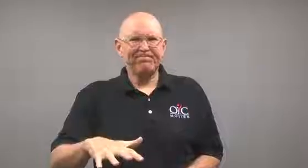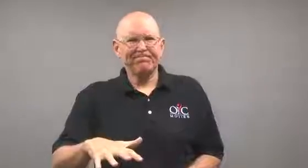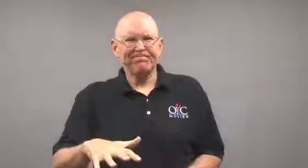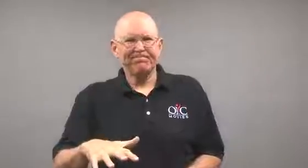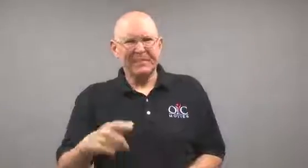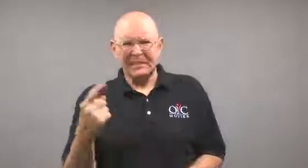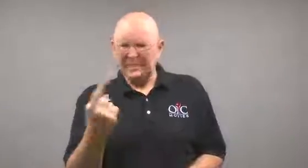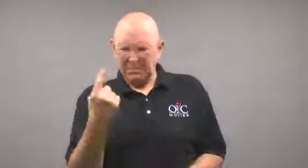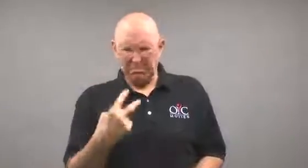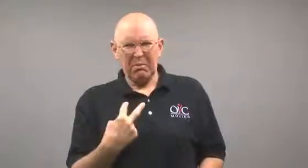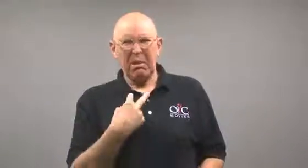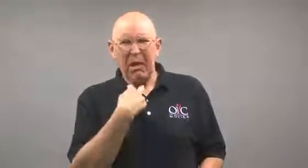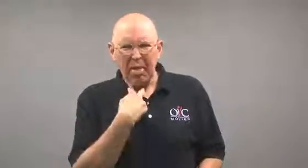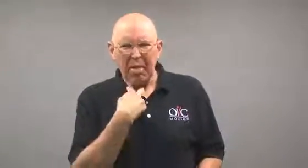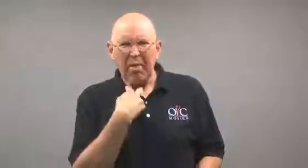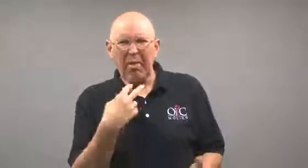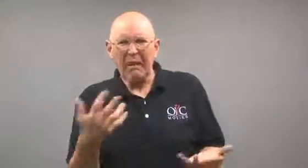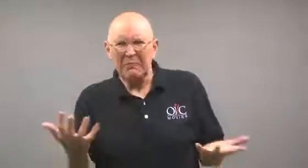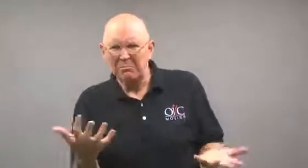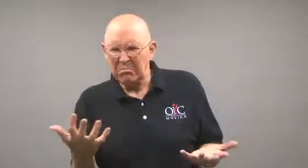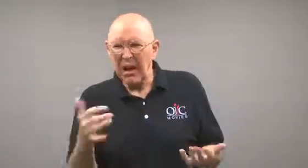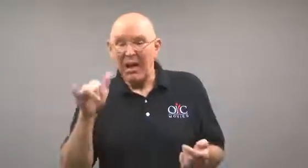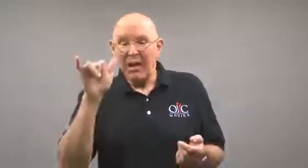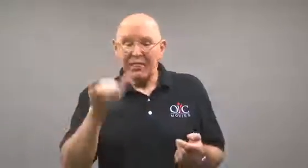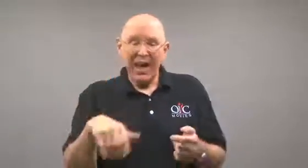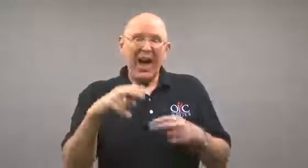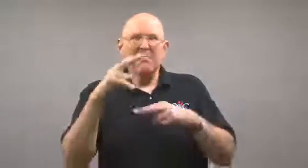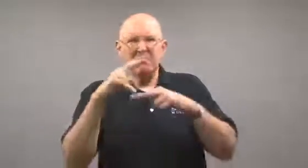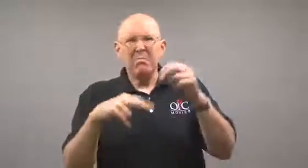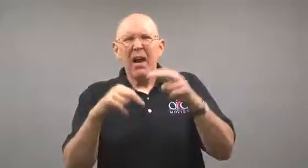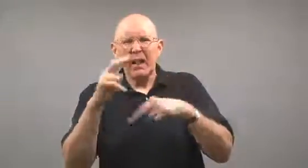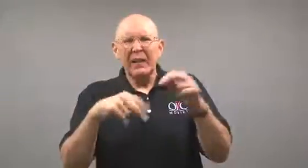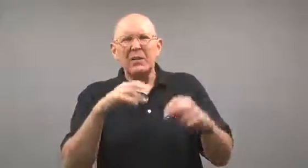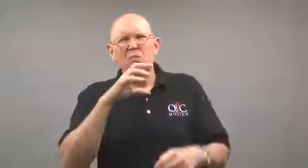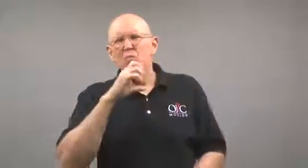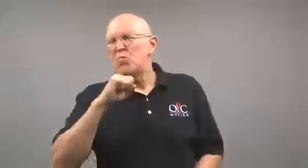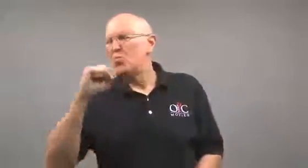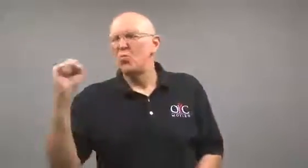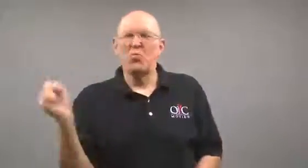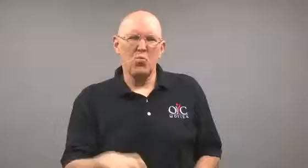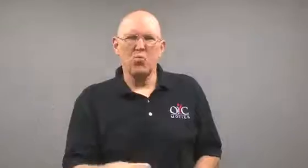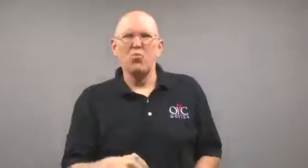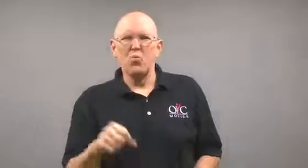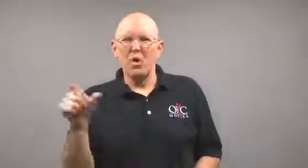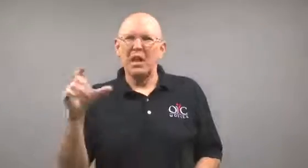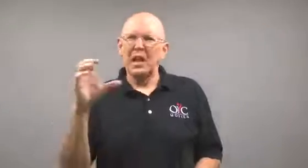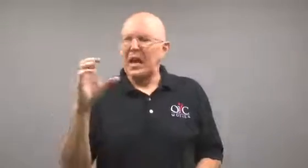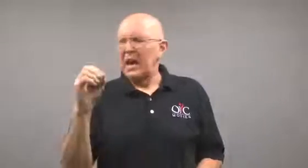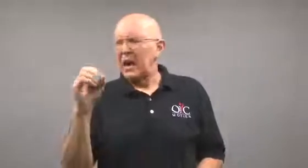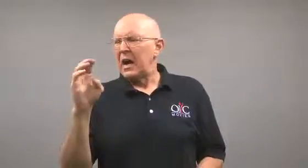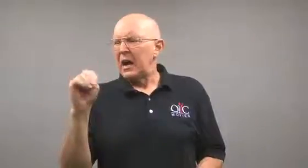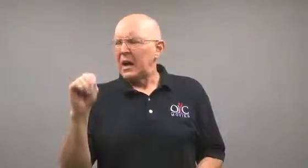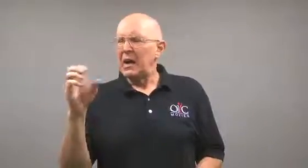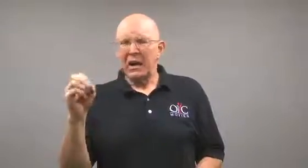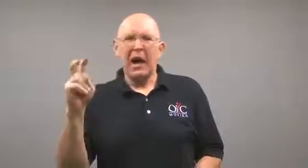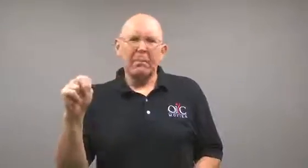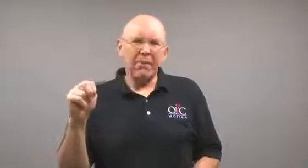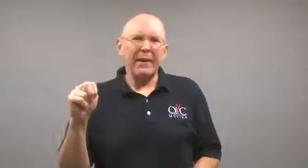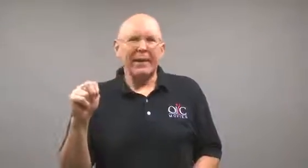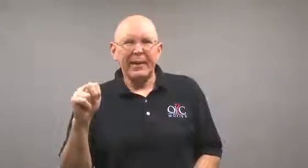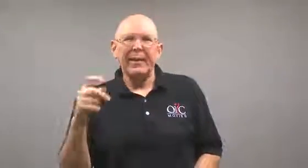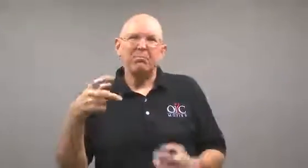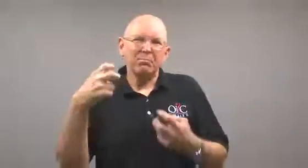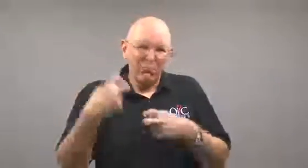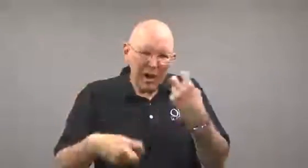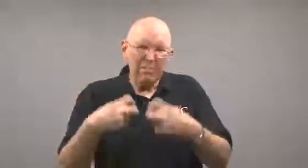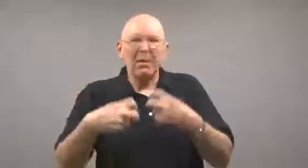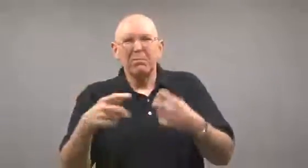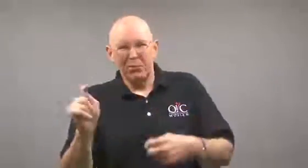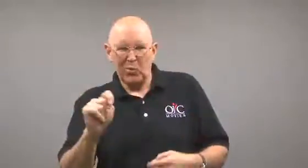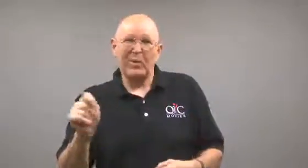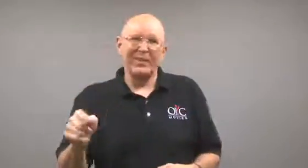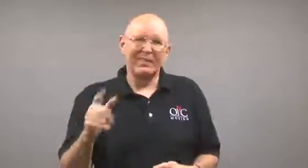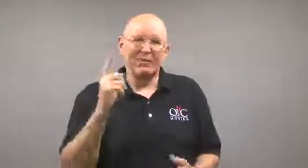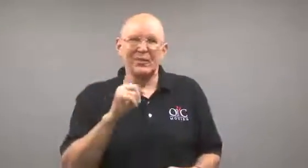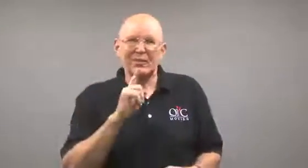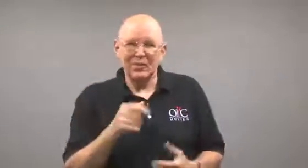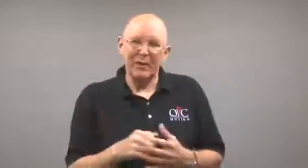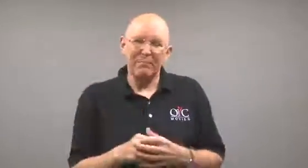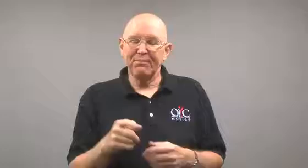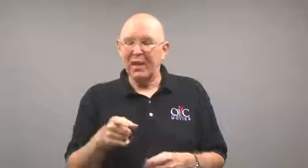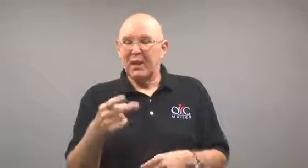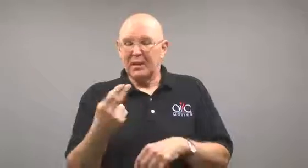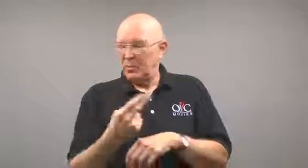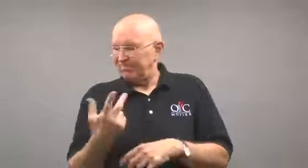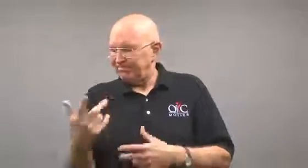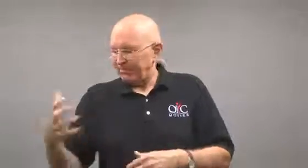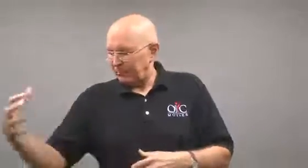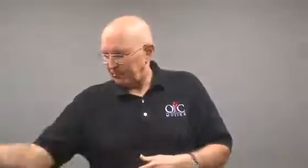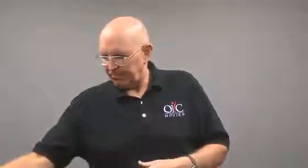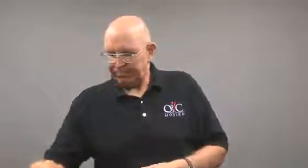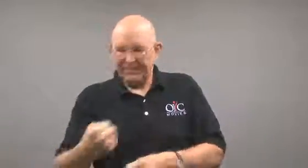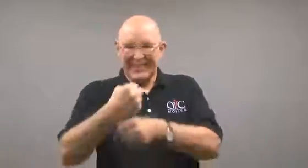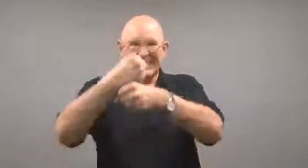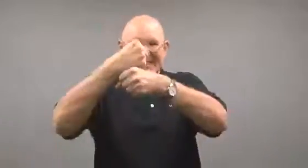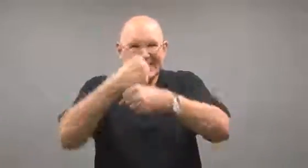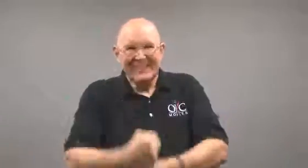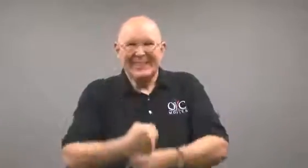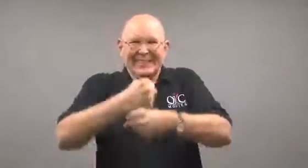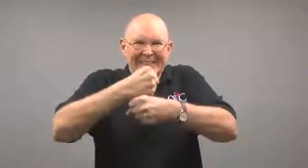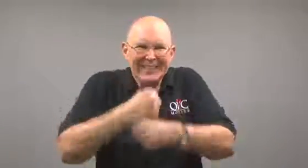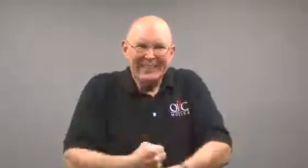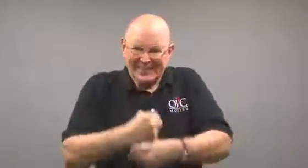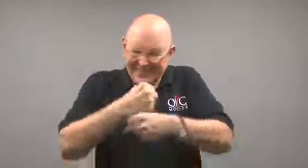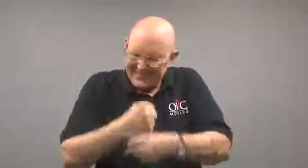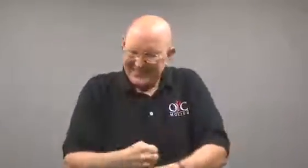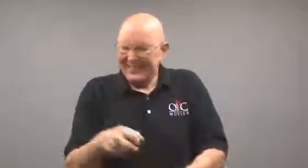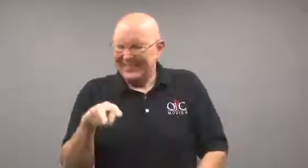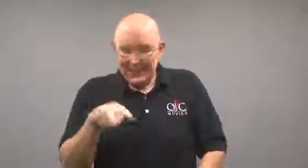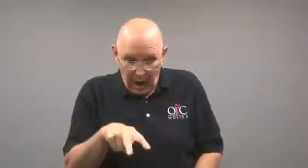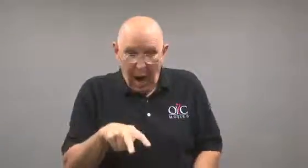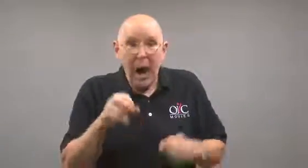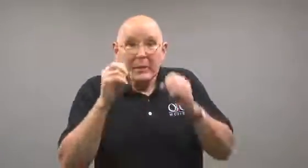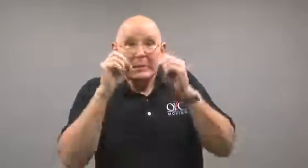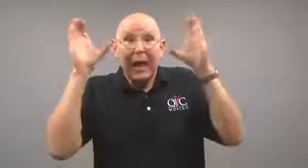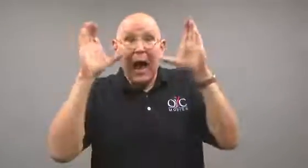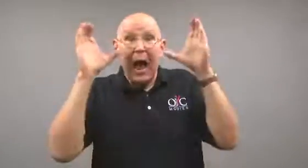It appeared to be clogged. It's in an old building so toilet plumbing problems are common.